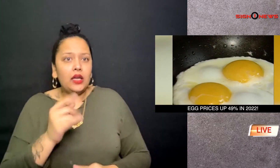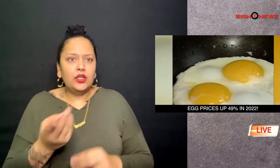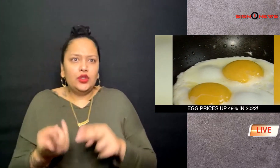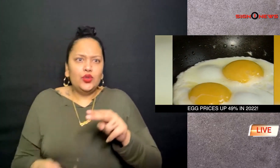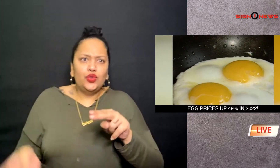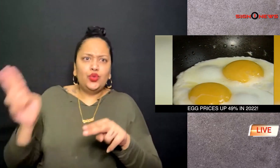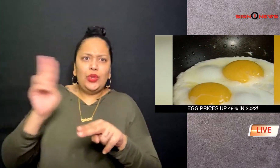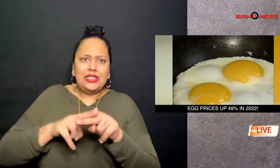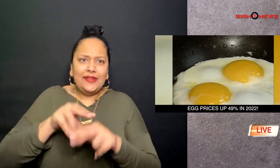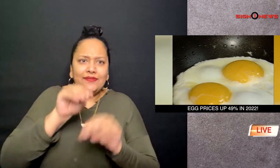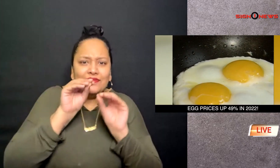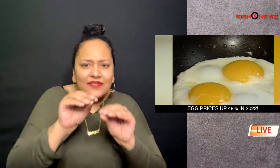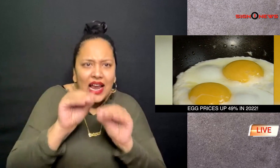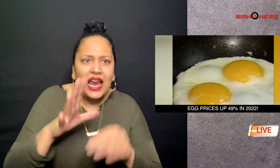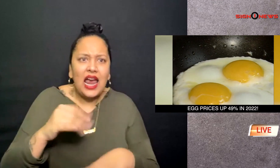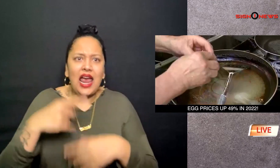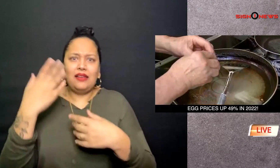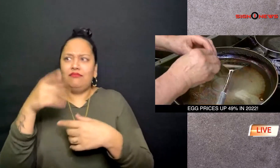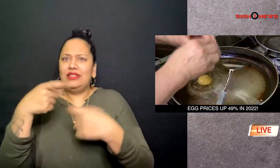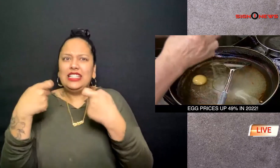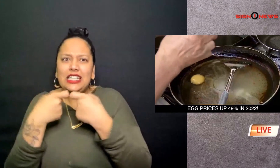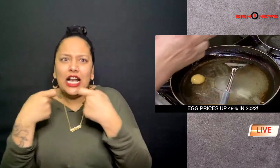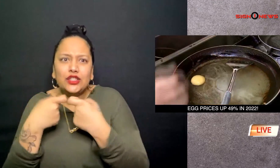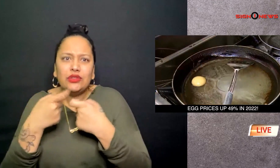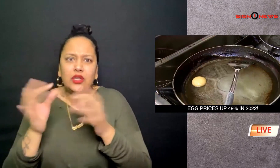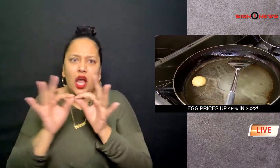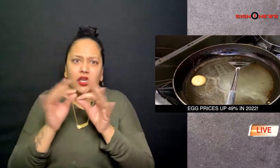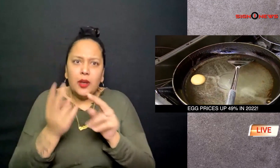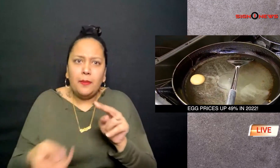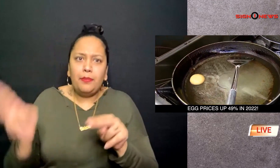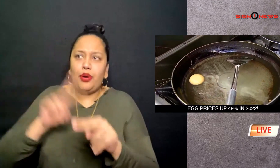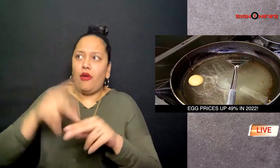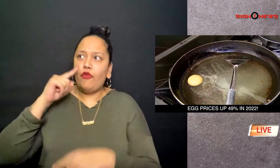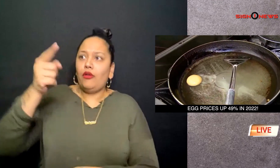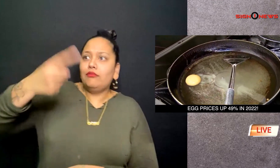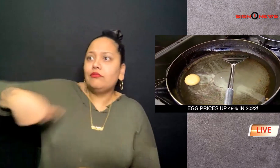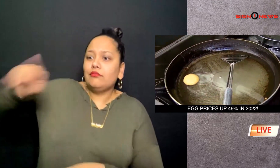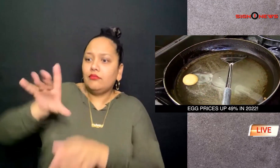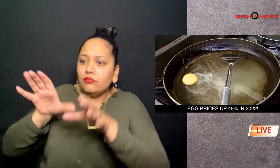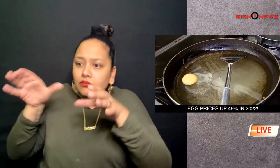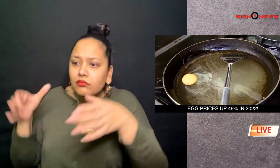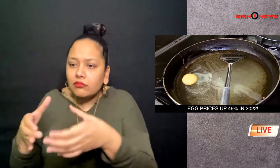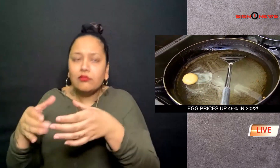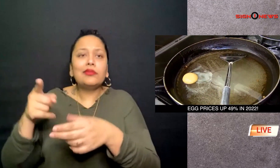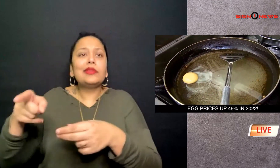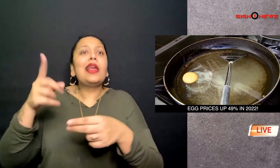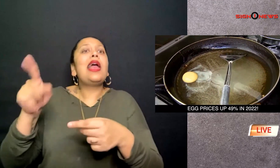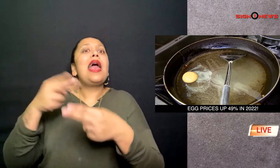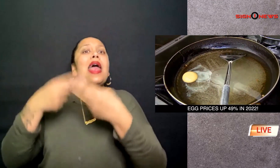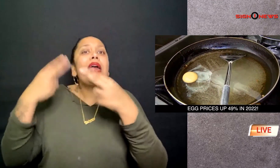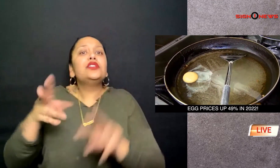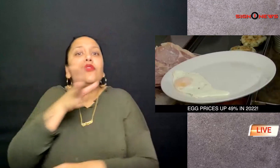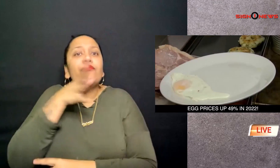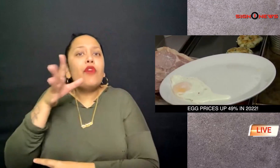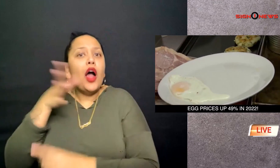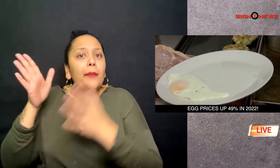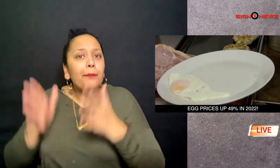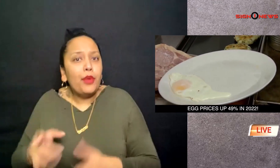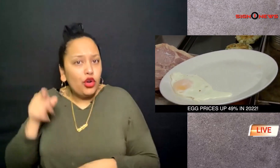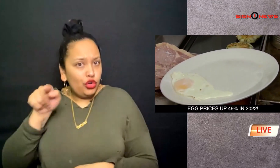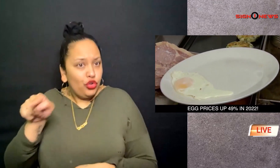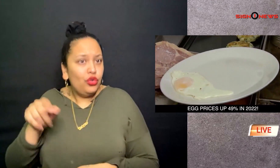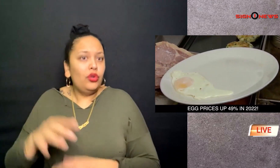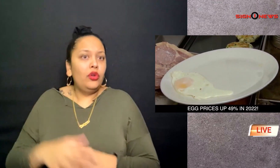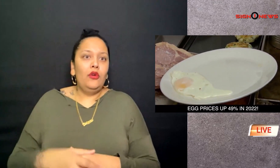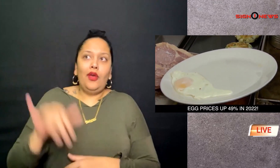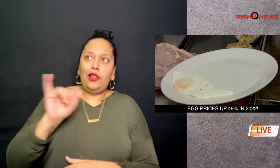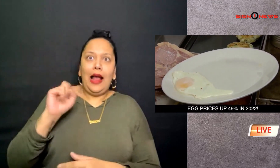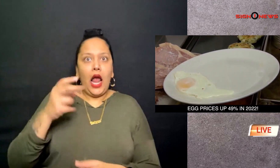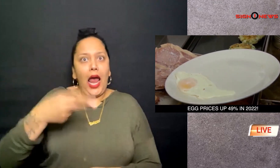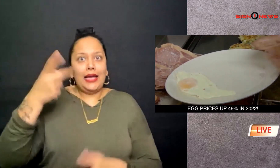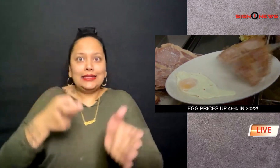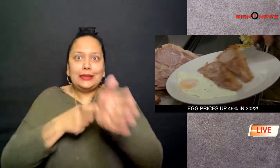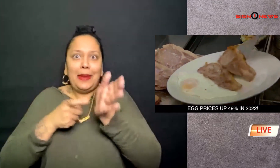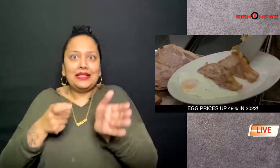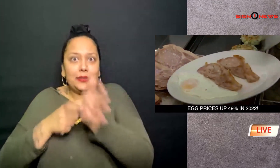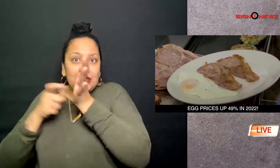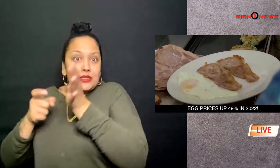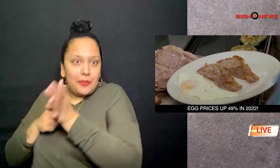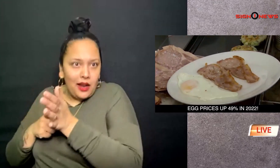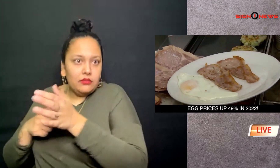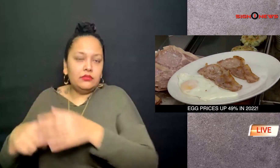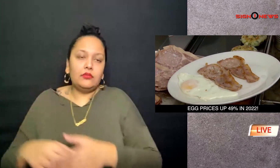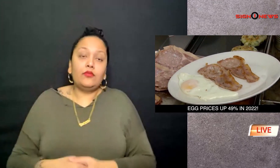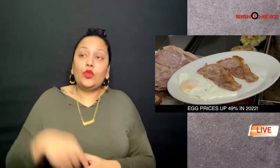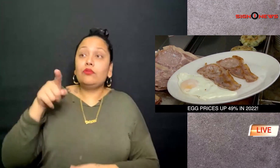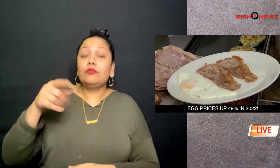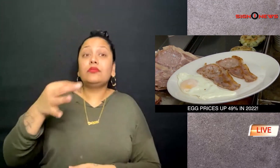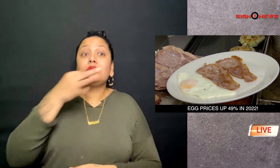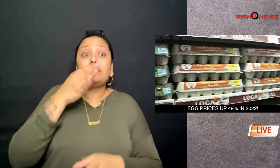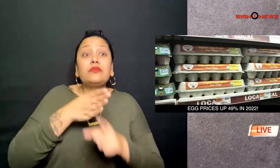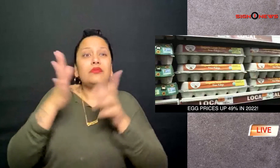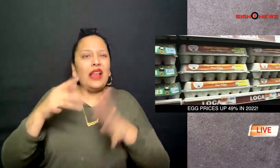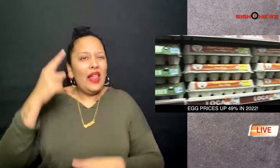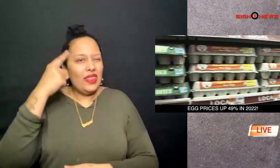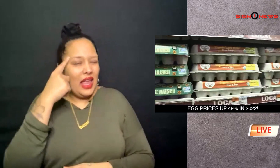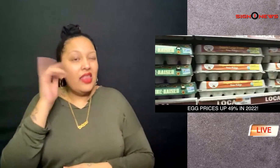add to that rising feed and energy costs for egg producers as well as high demand